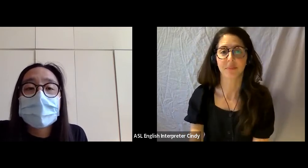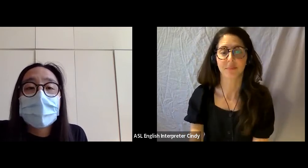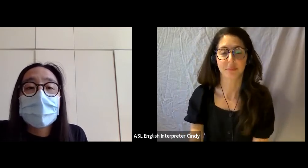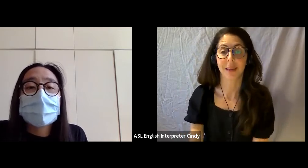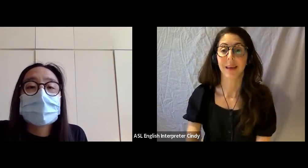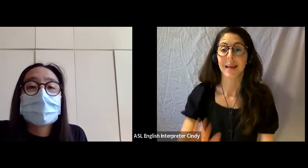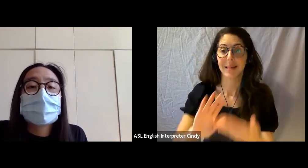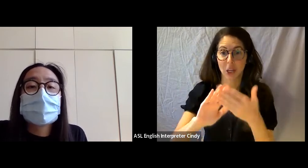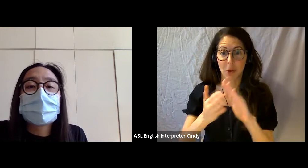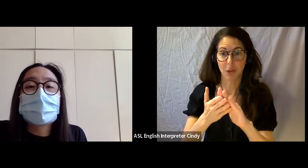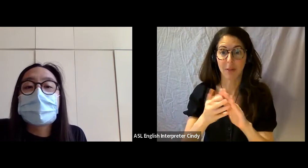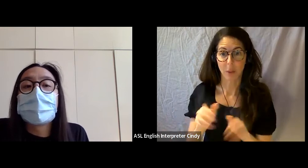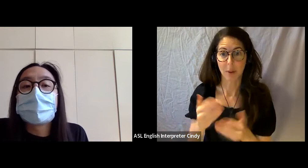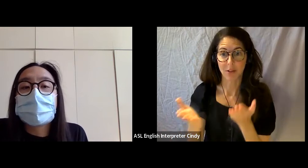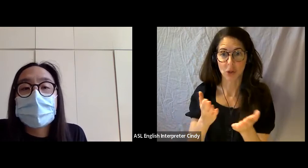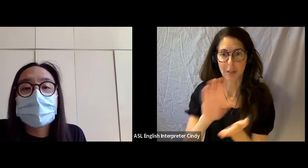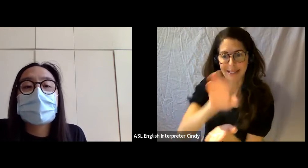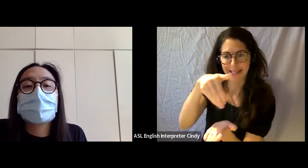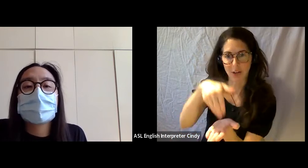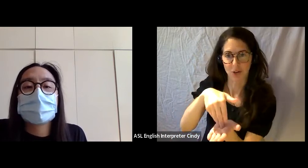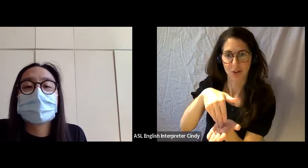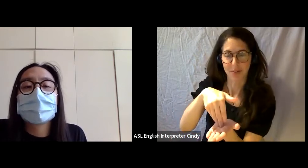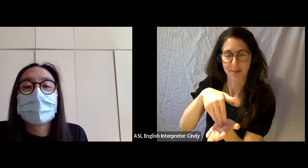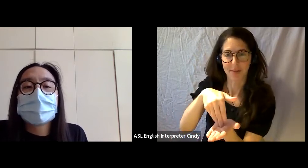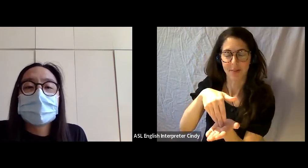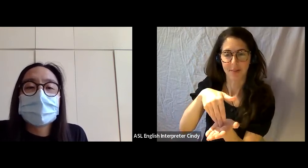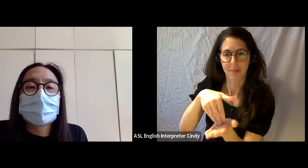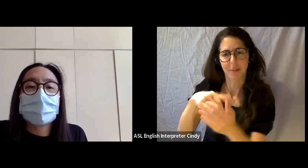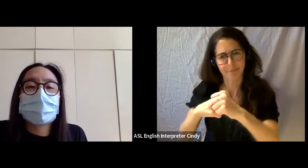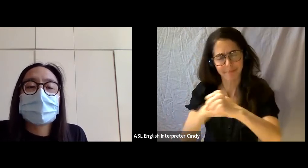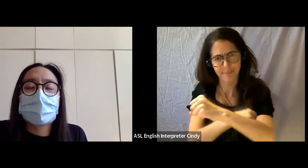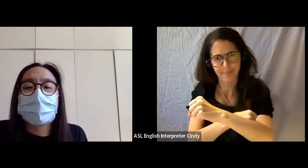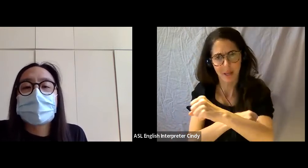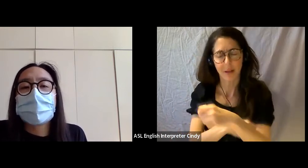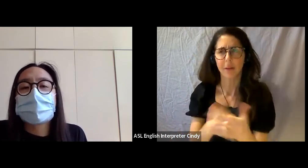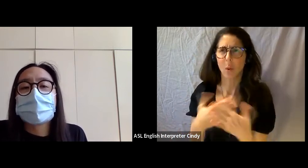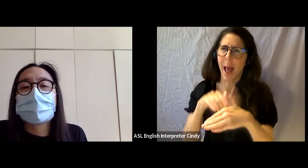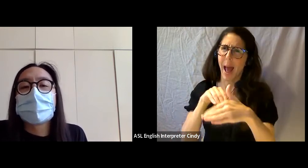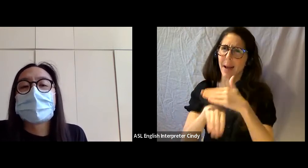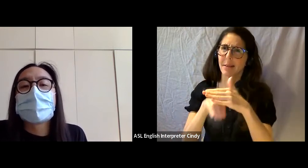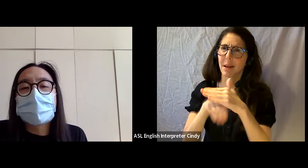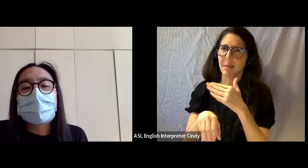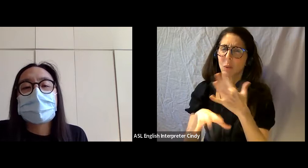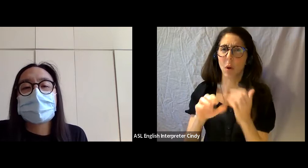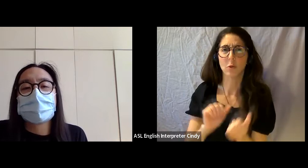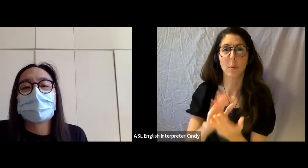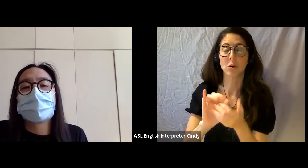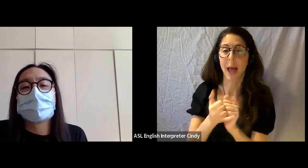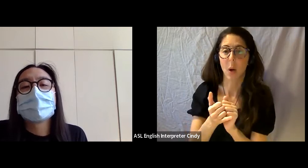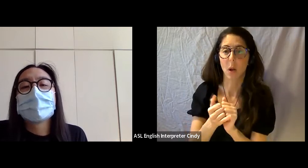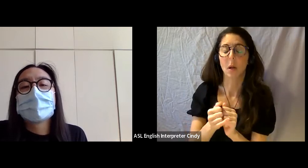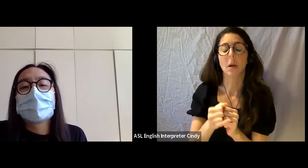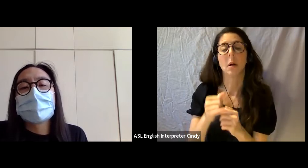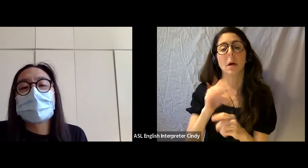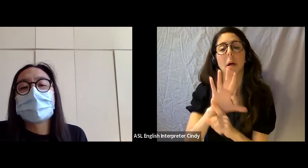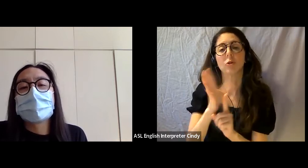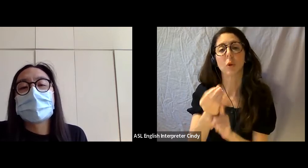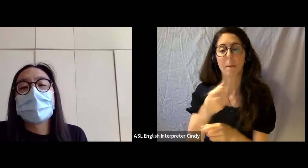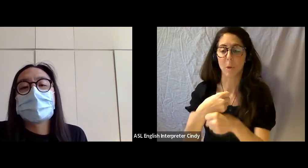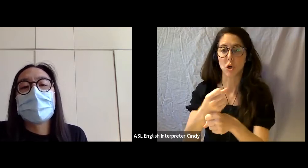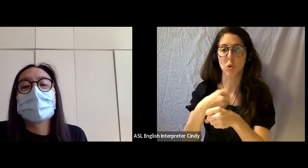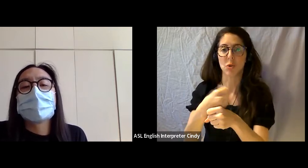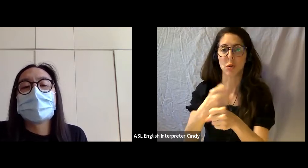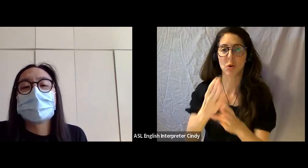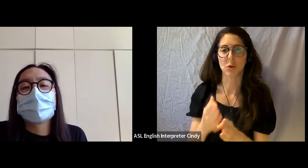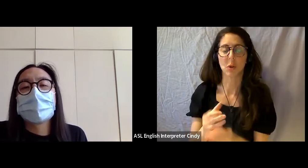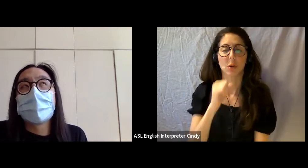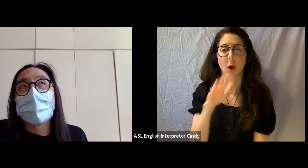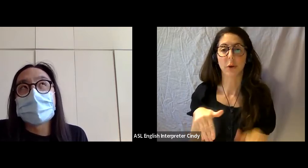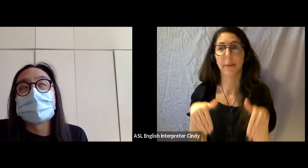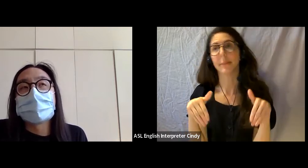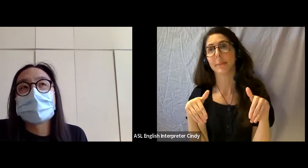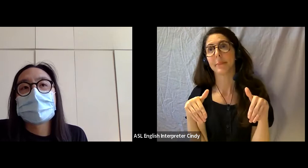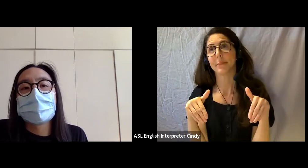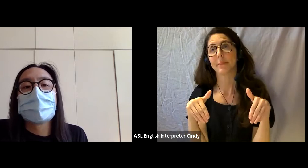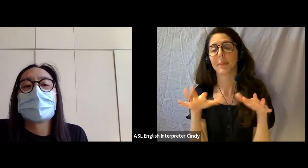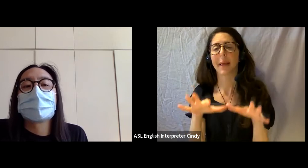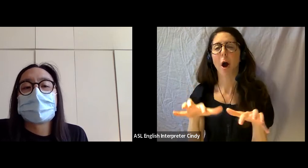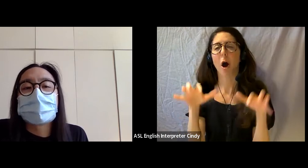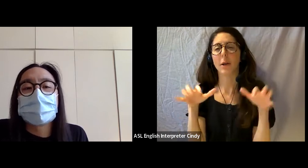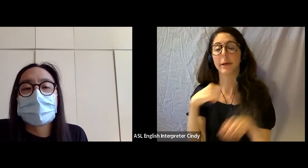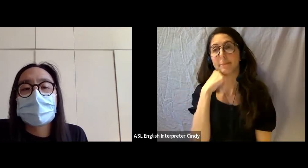and approach it from the perspective of cultural producers rather than as passive audience members and receivers of access.